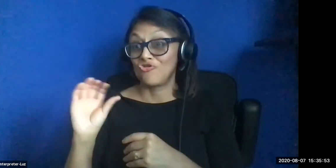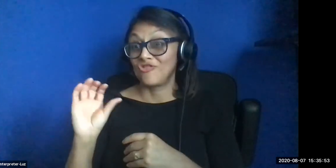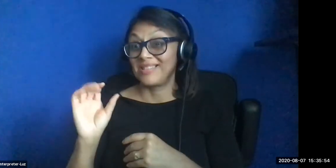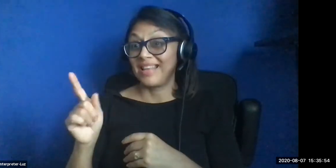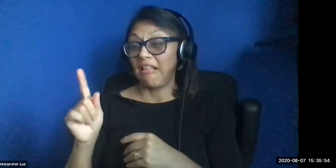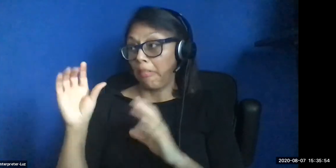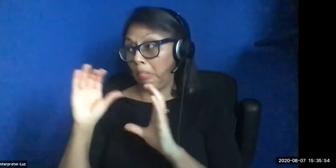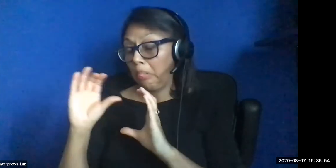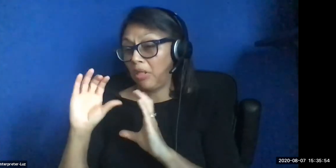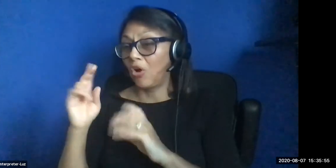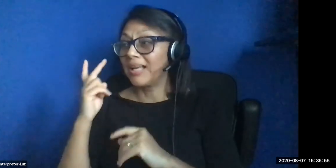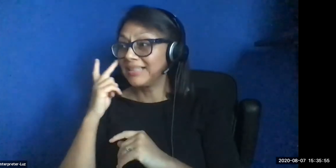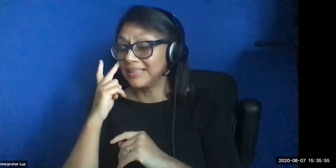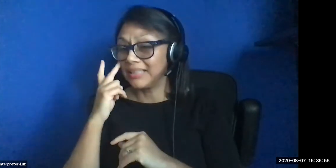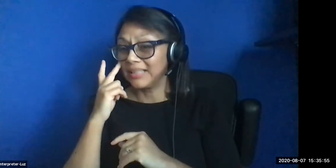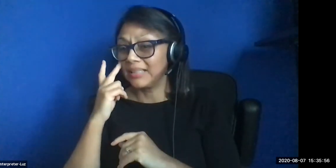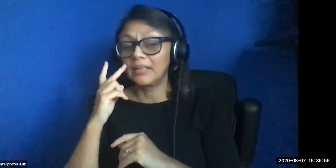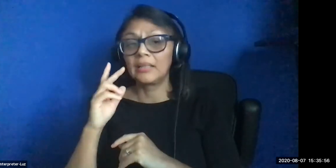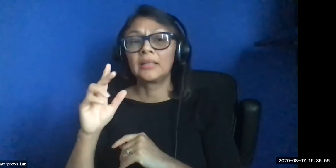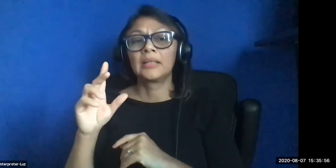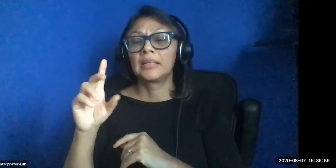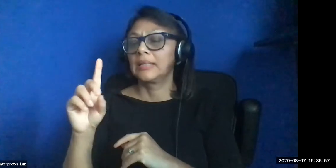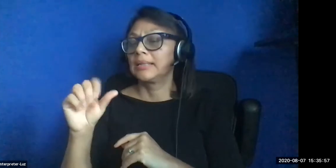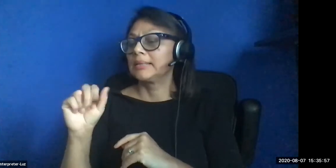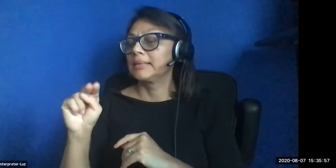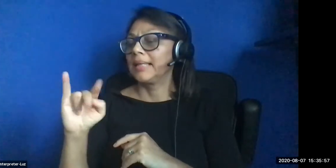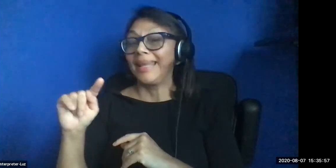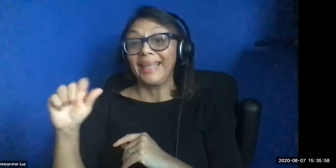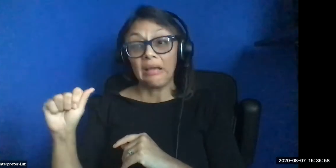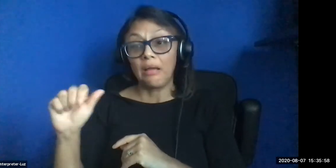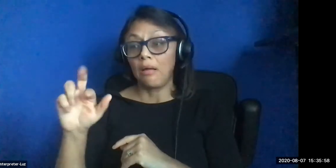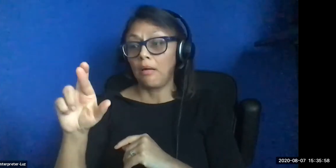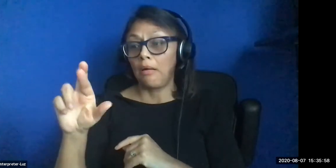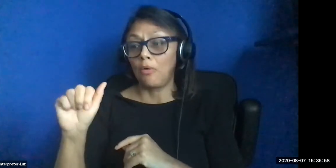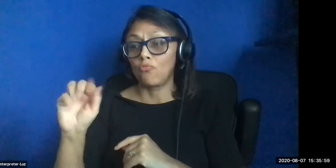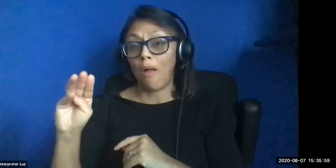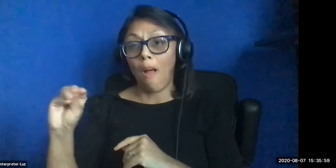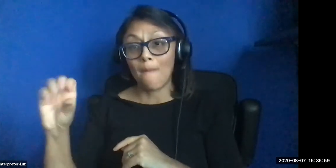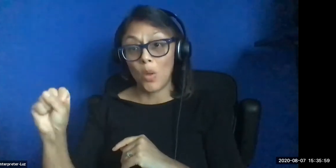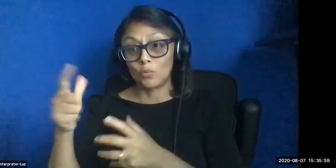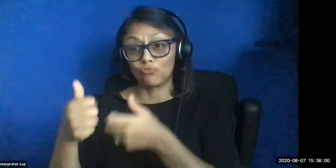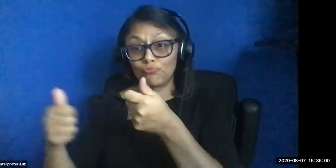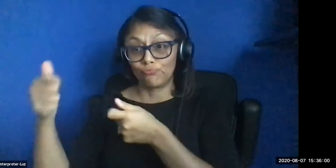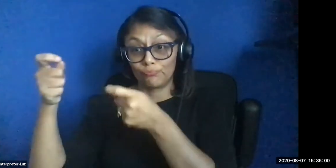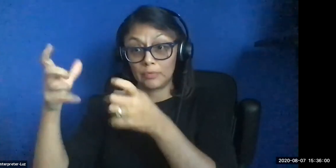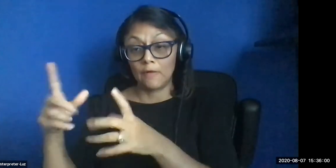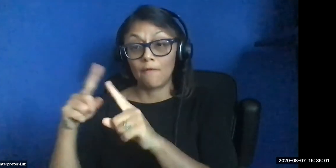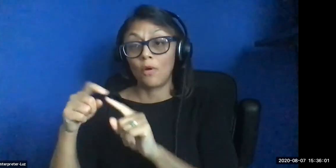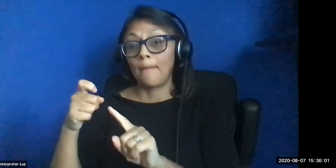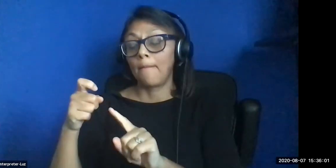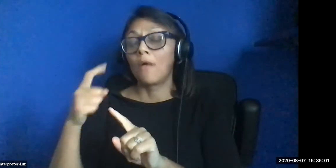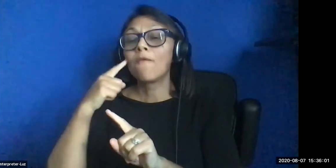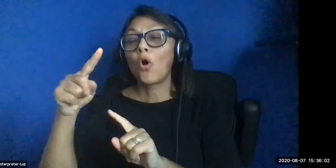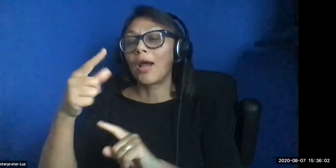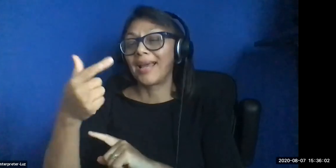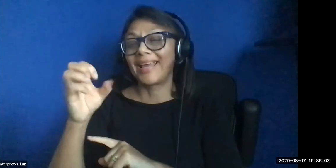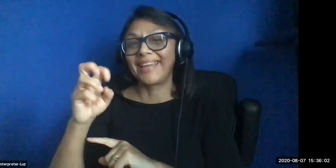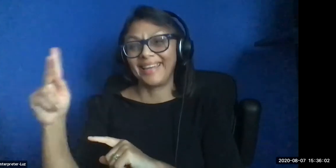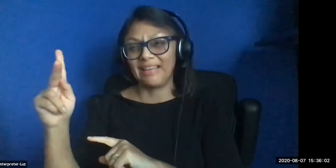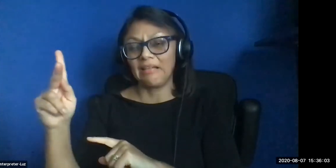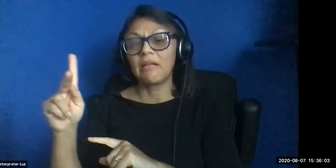Channelle Charest: Going to shared Denise Ramos, like I said, as the executive director of the quite the cat. I mean, so I'm going to go ahead and drop her name and number down here.